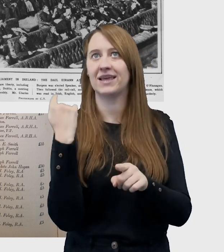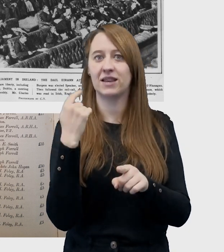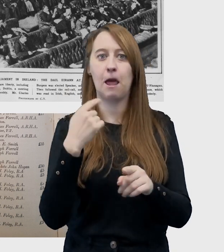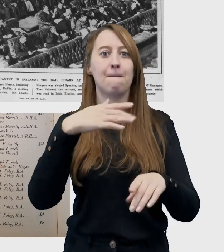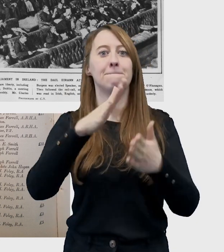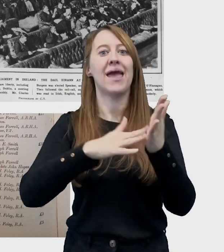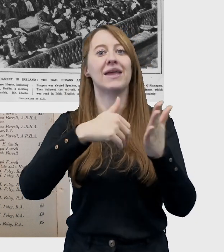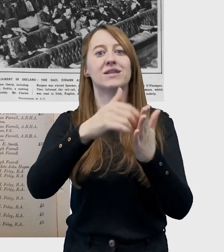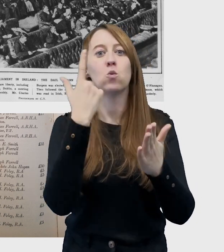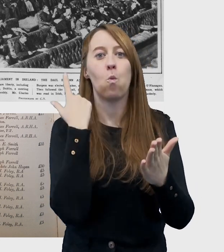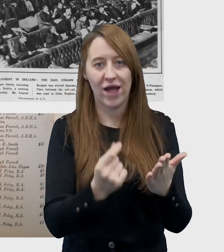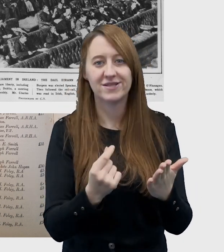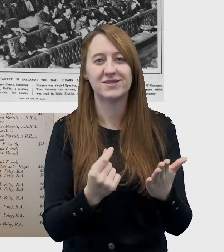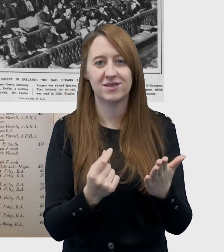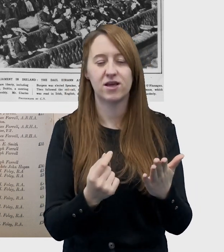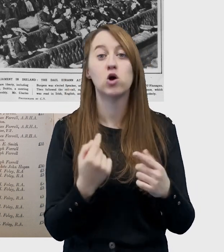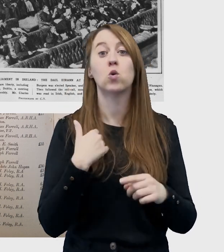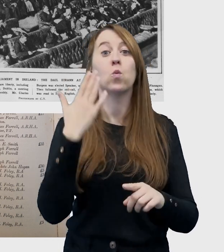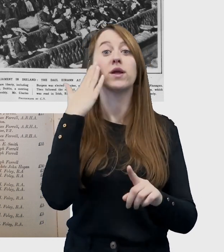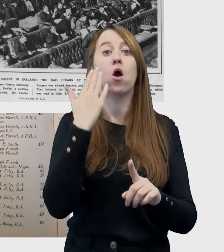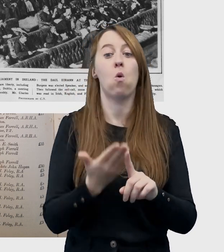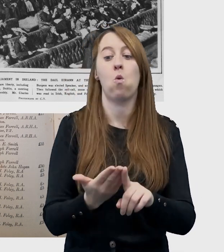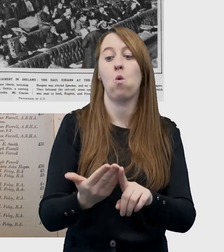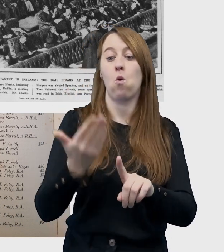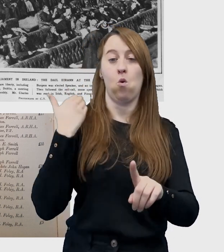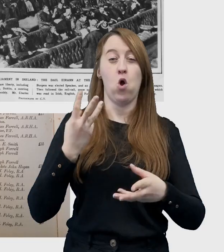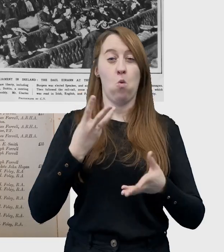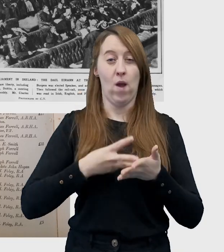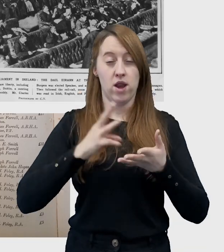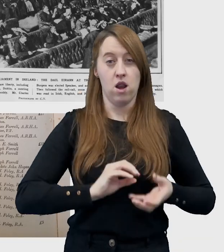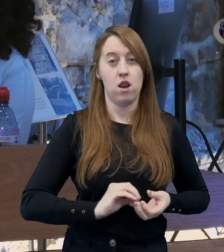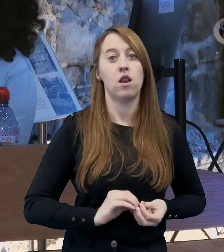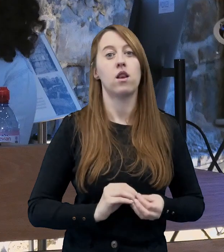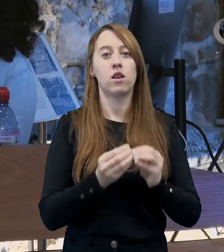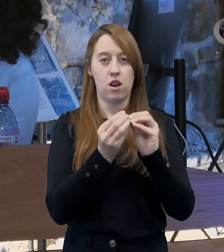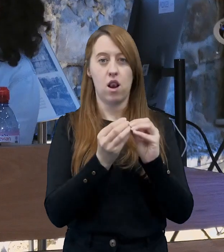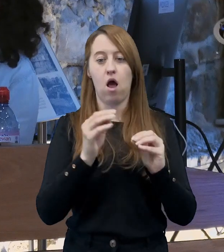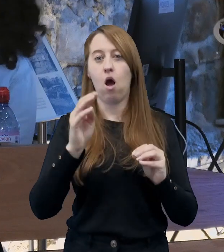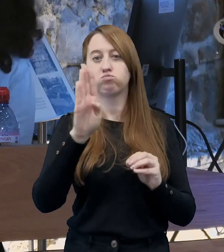we know that he was bronze for this subscription for raising money for the final bronze.